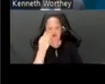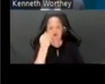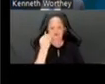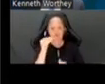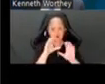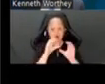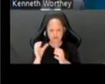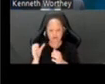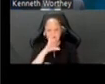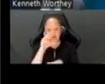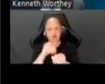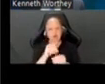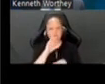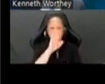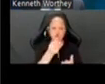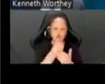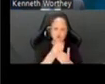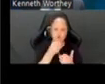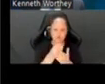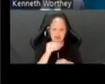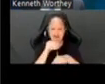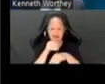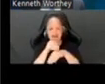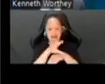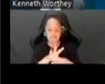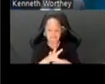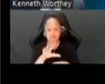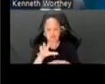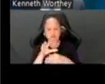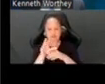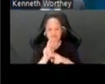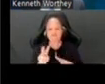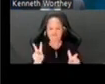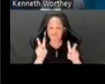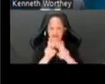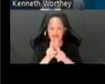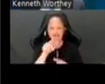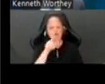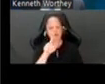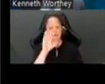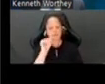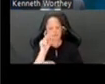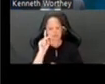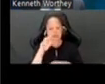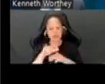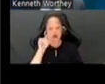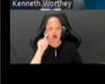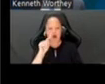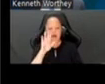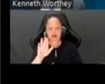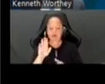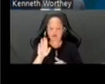your money, values, and influences. You can bank on it, income and expenses. Your spending